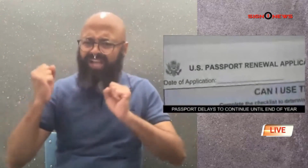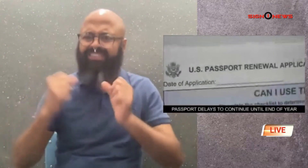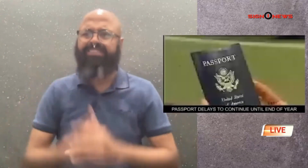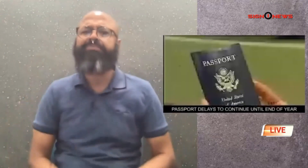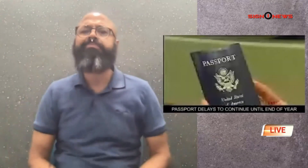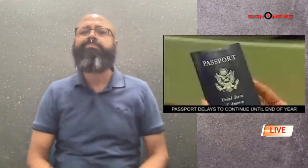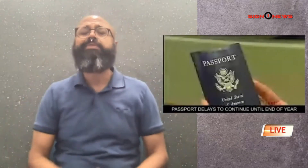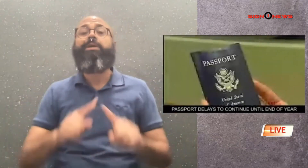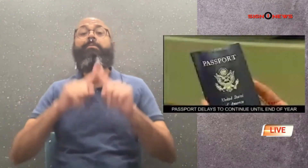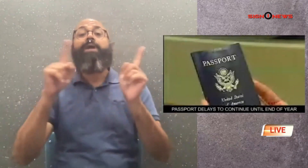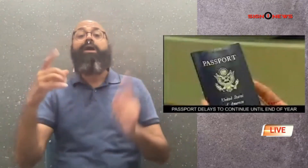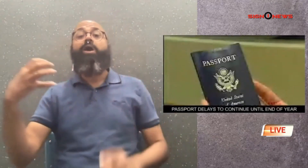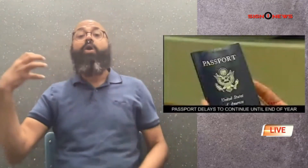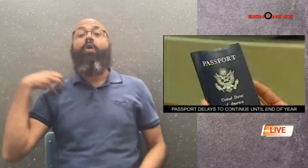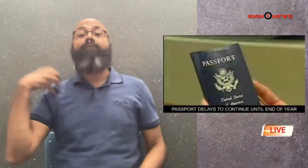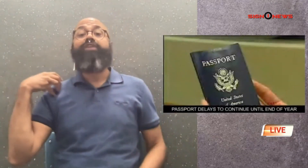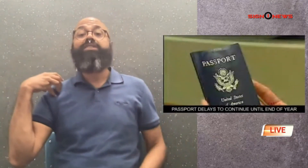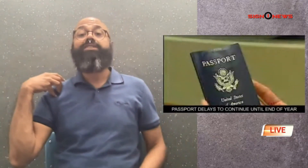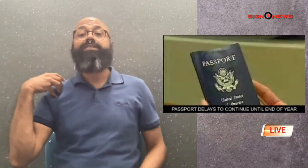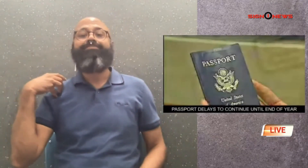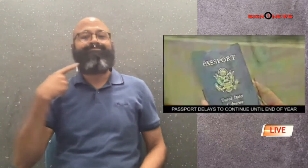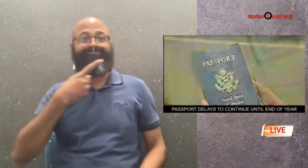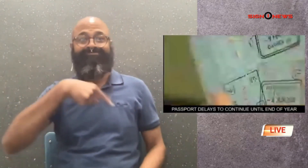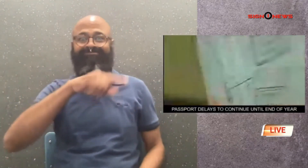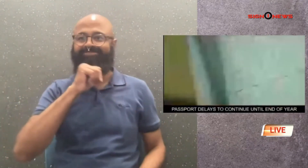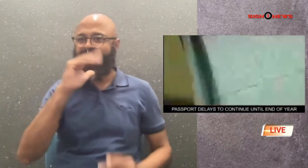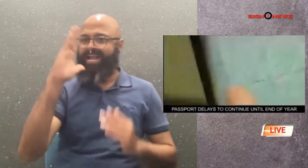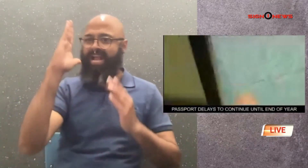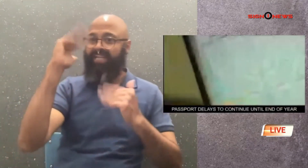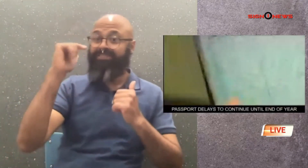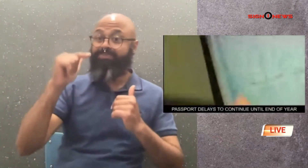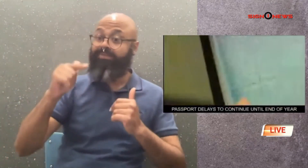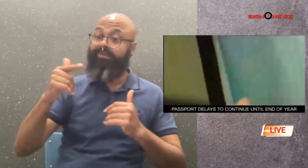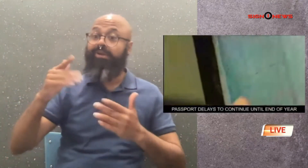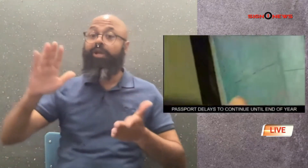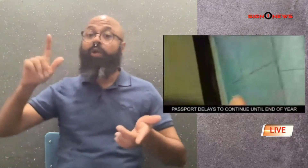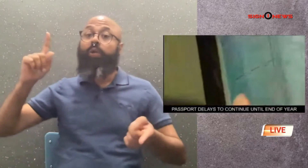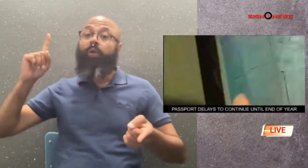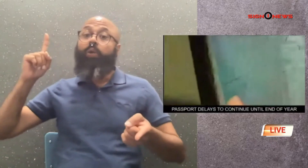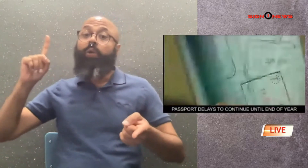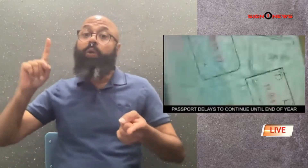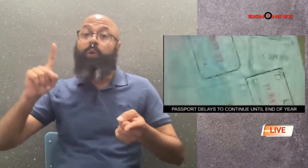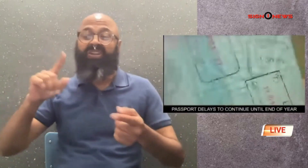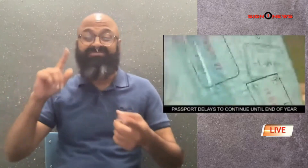but officials don't expect things to slow down until the end of the year.